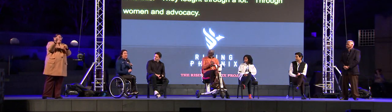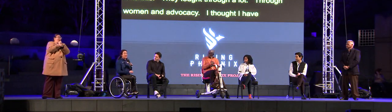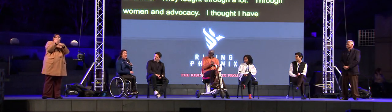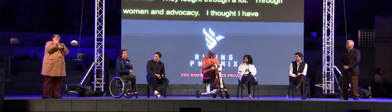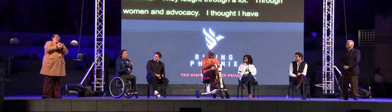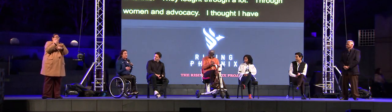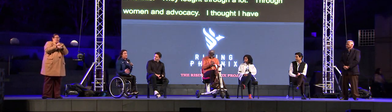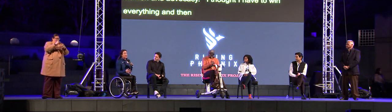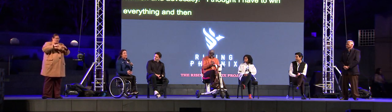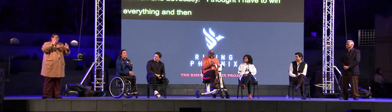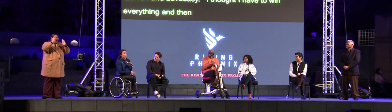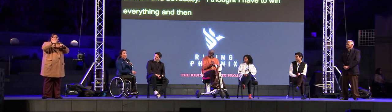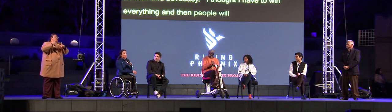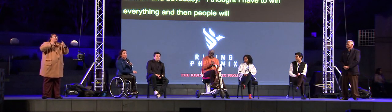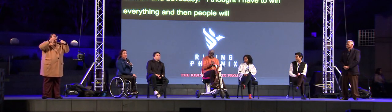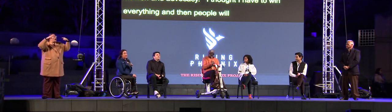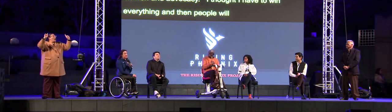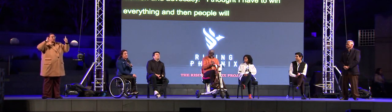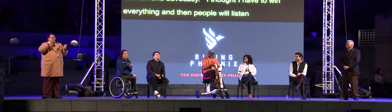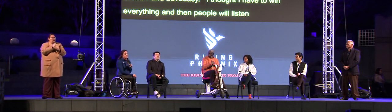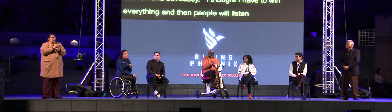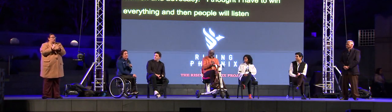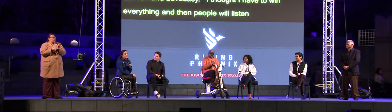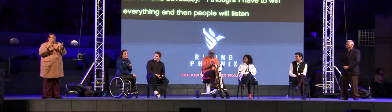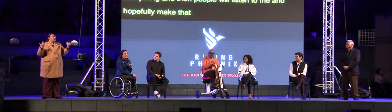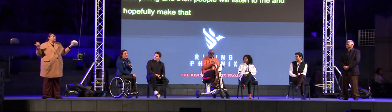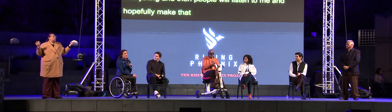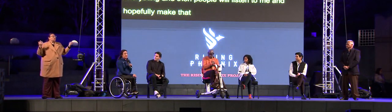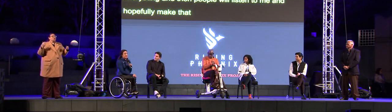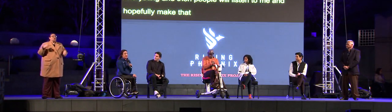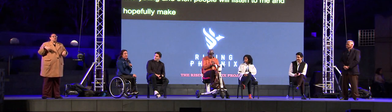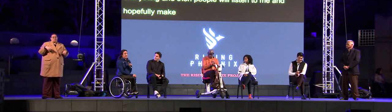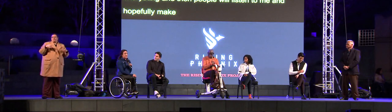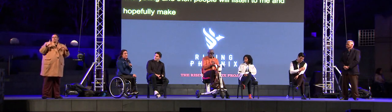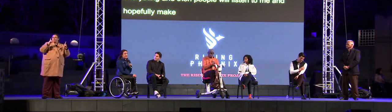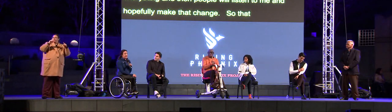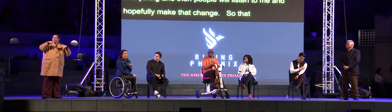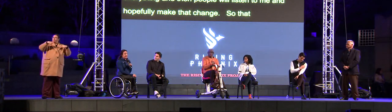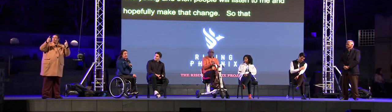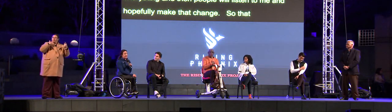and, hopefully, make that change. And so that's been my journey.